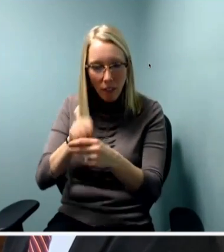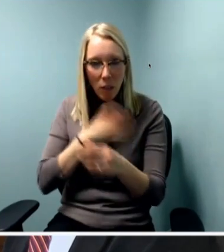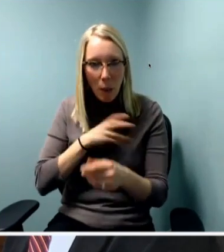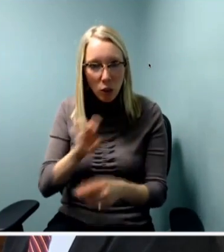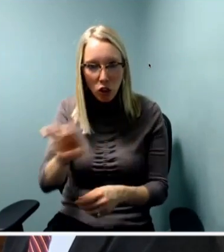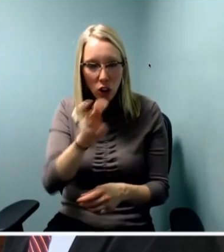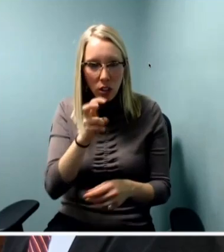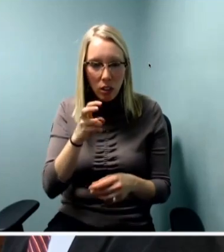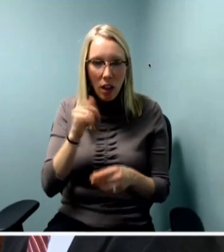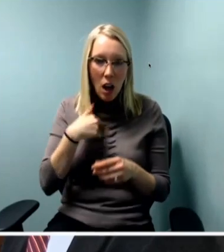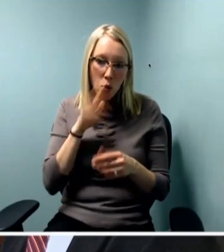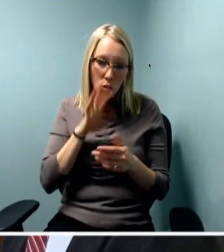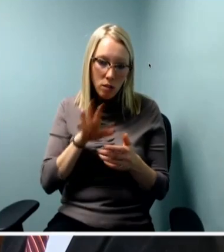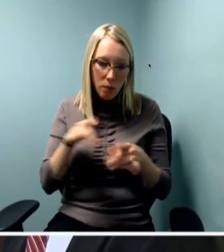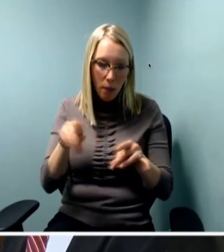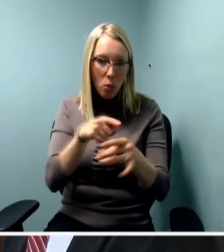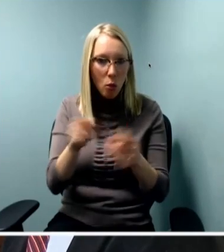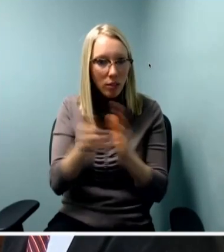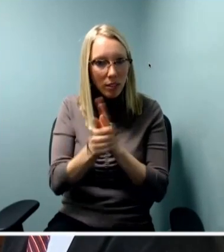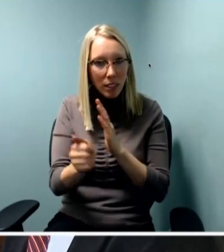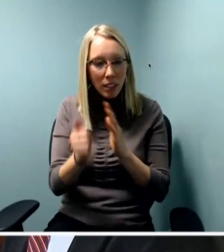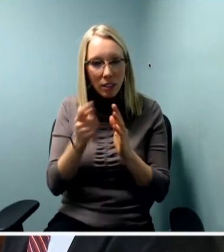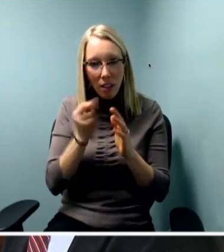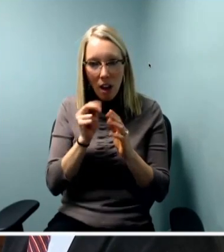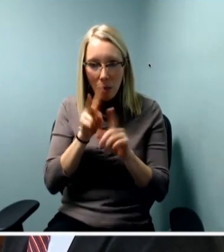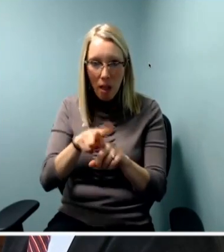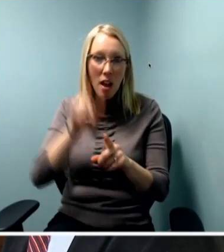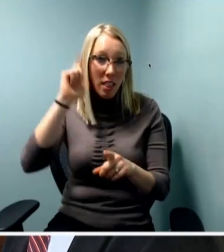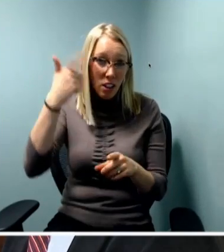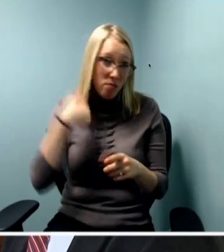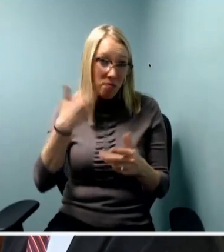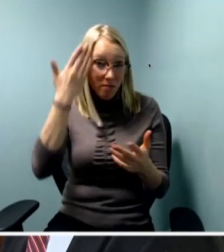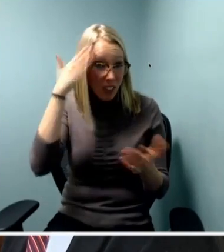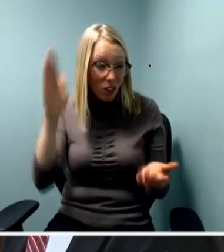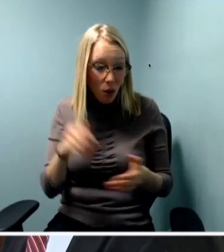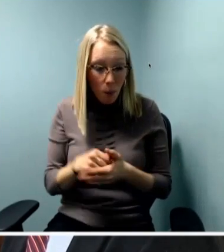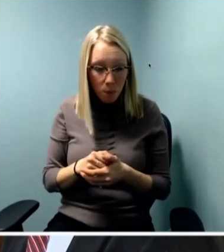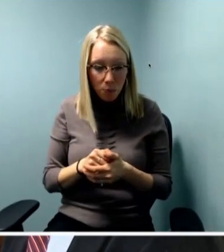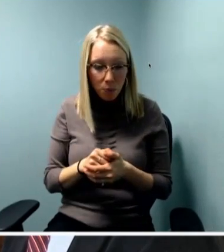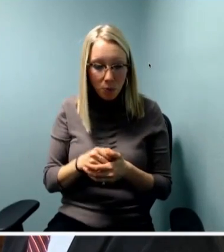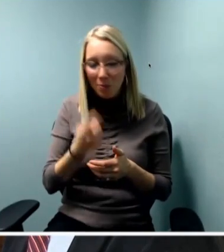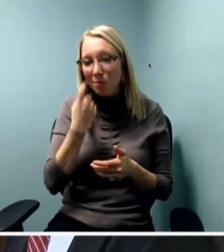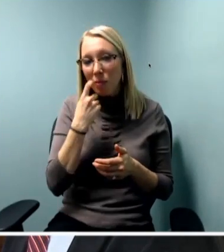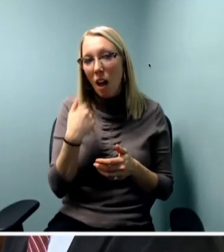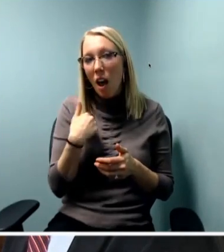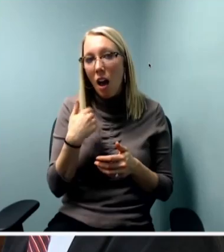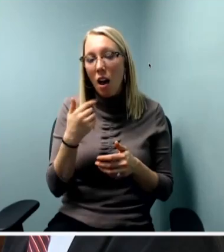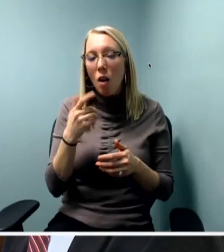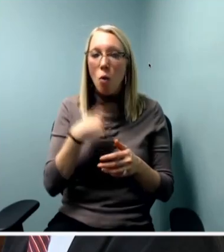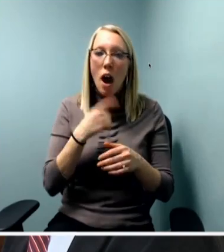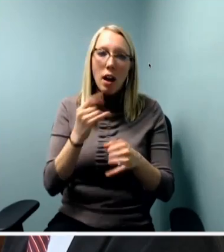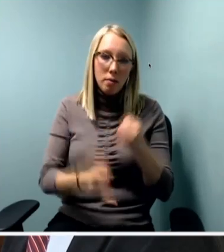And finally, I had surgery at C2. I had a tumor inside my spinal cord at C2.